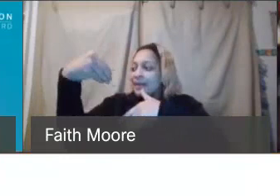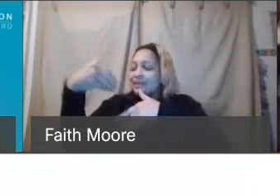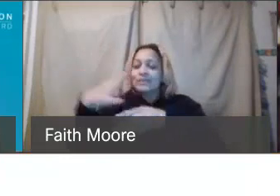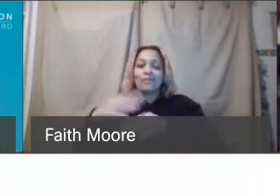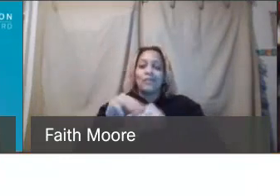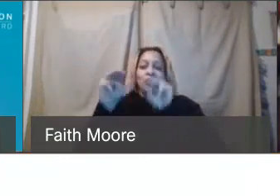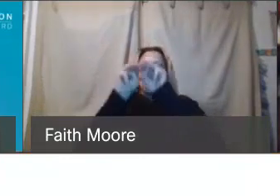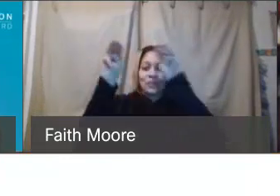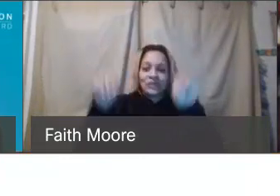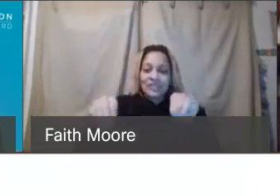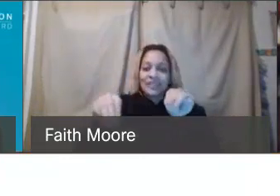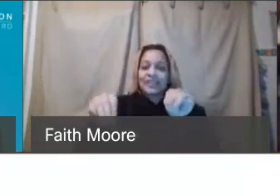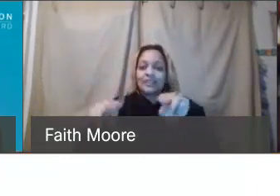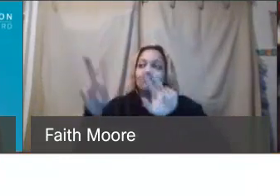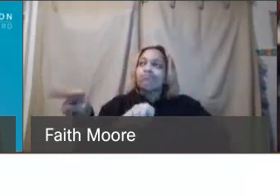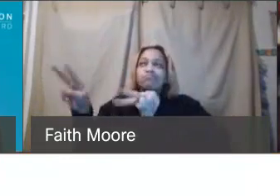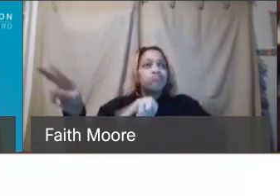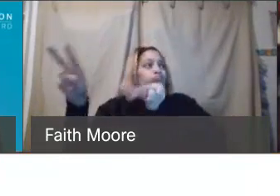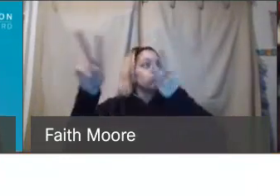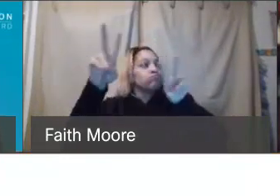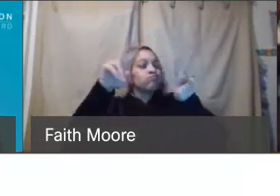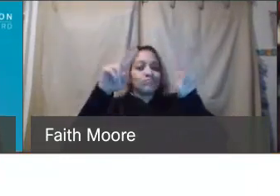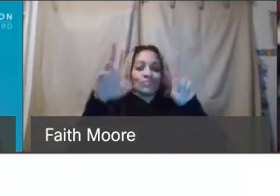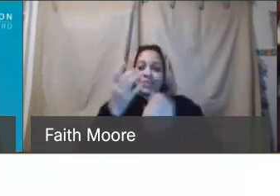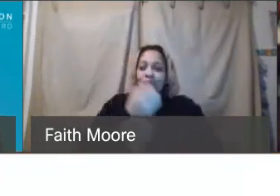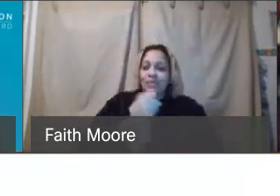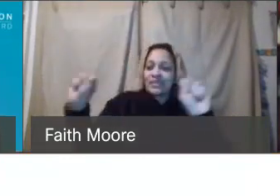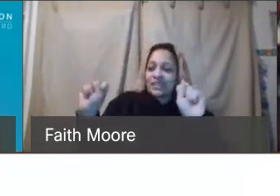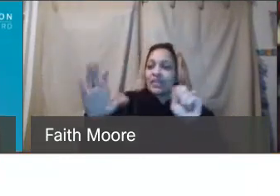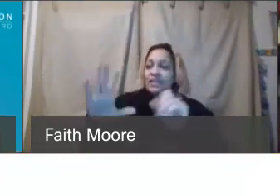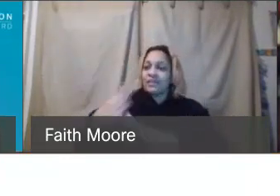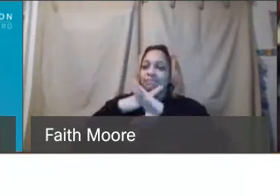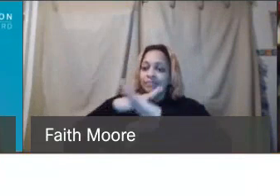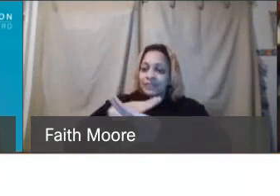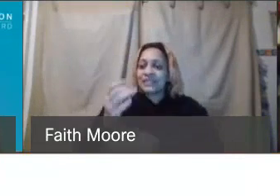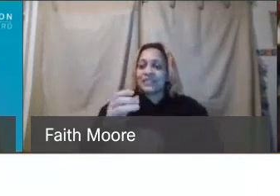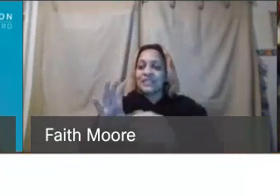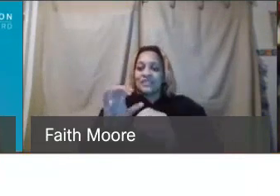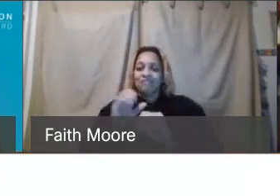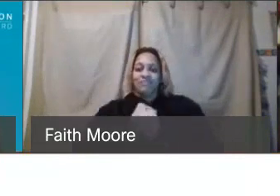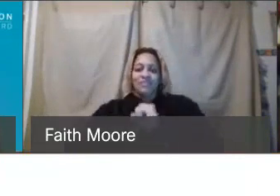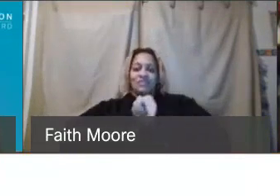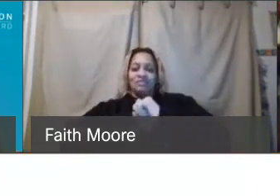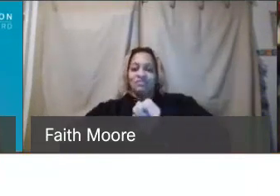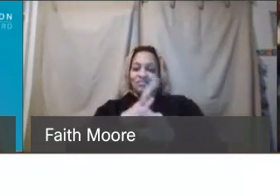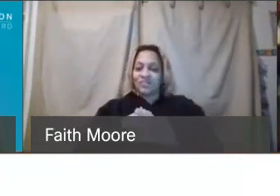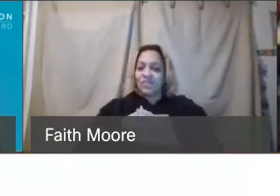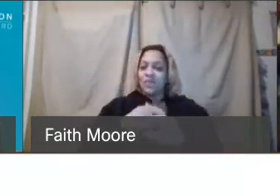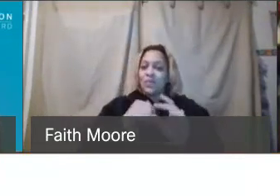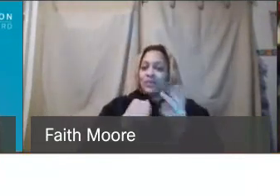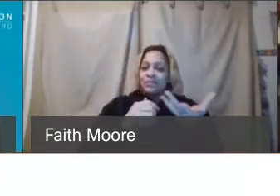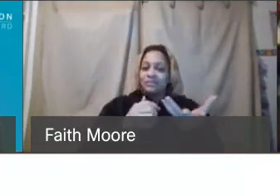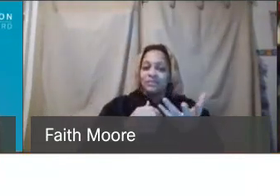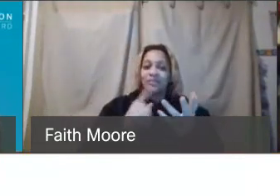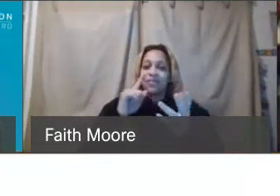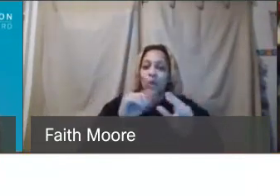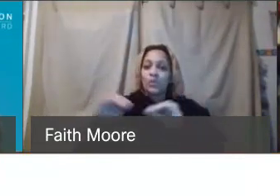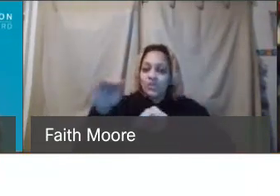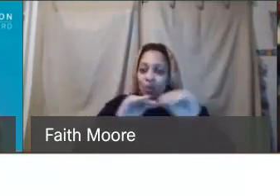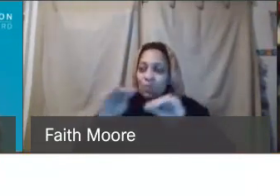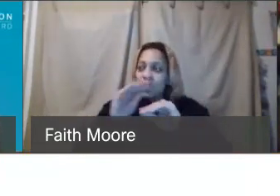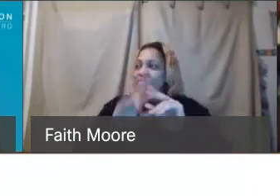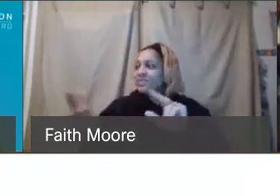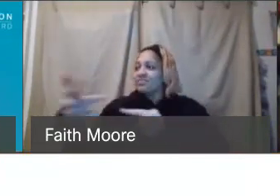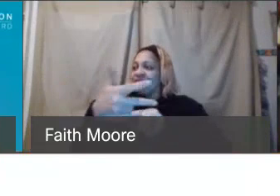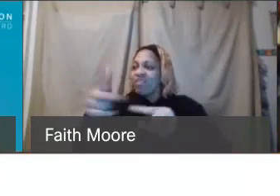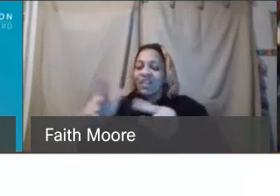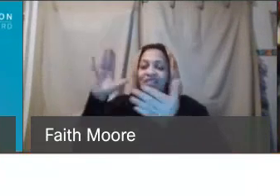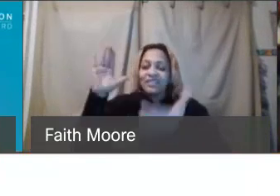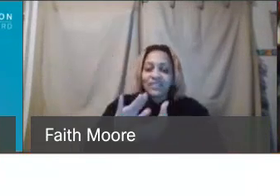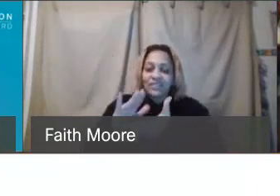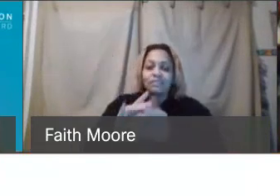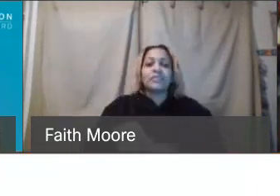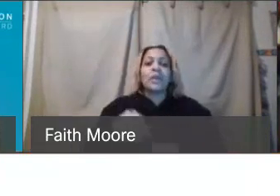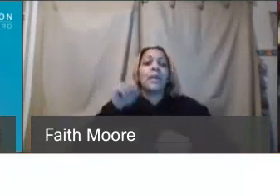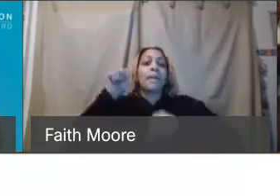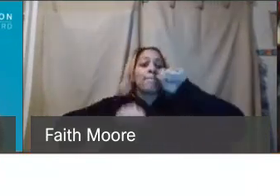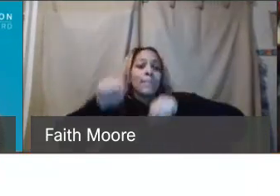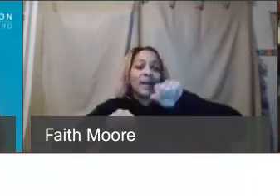With with the security and safety of protected crossings with no permissive turning movements across across that action Baker B a B will have a similar experience with the cycle track and place,